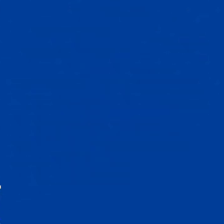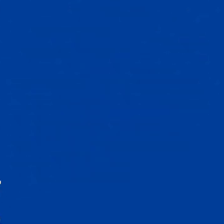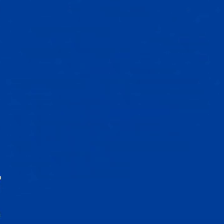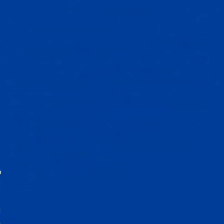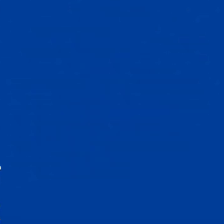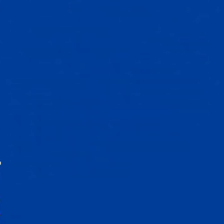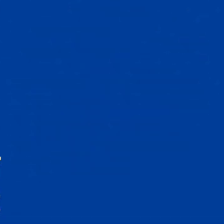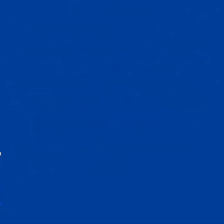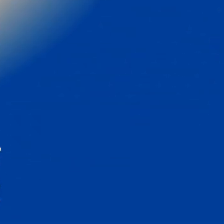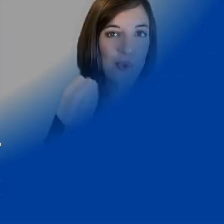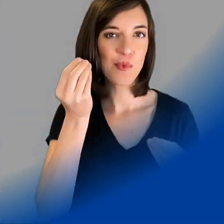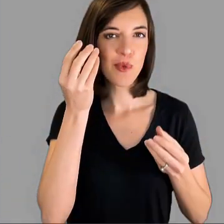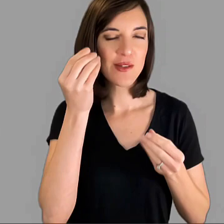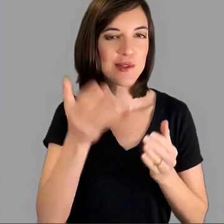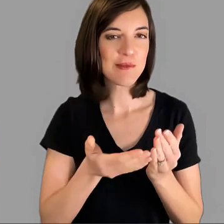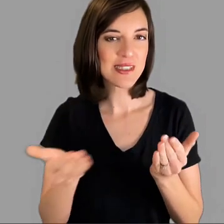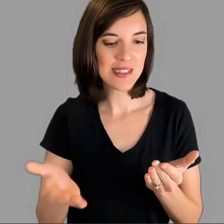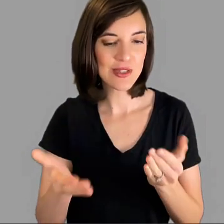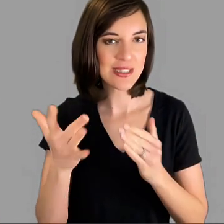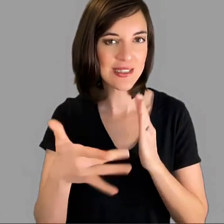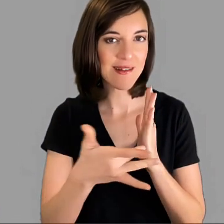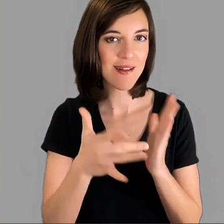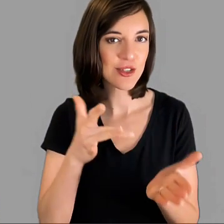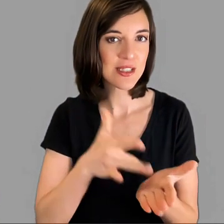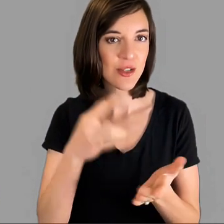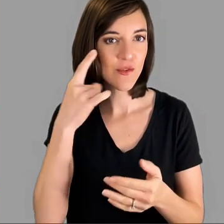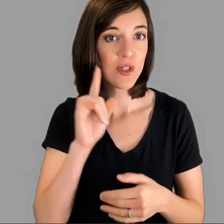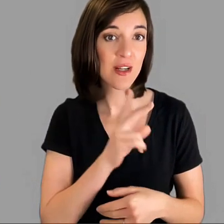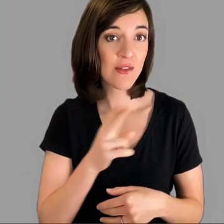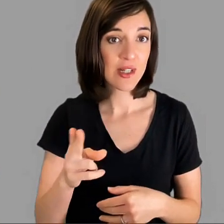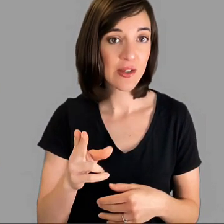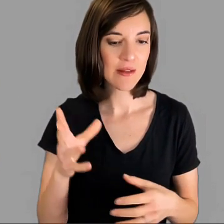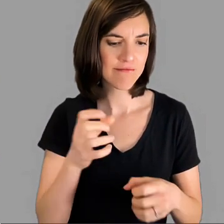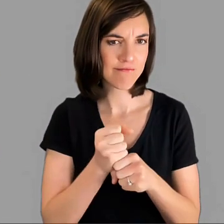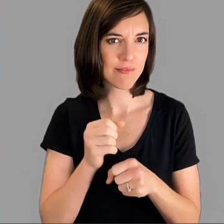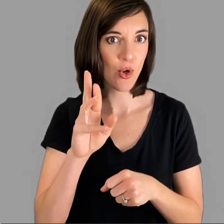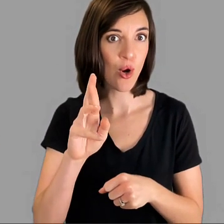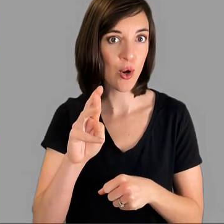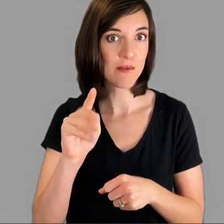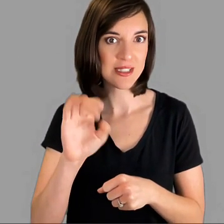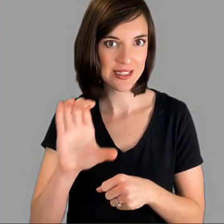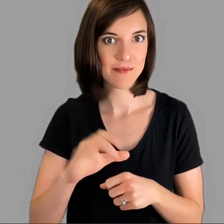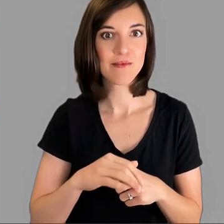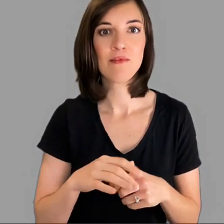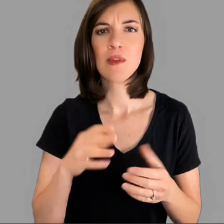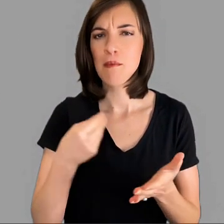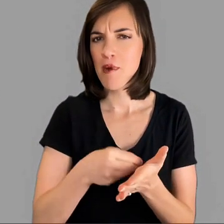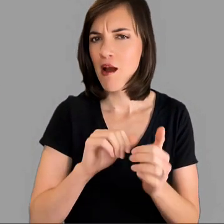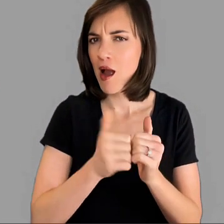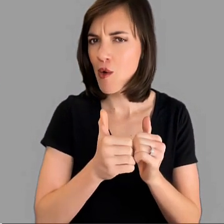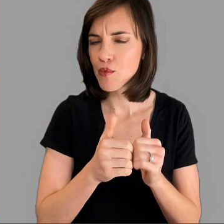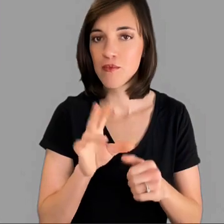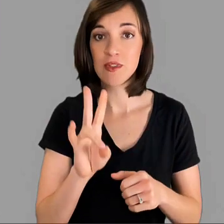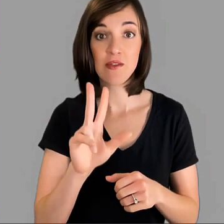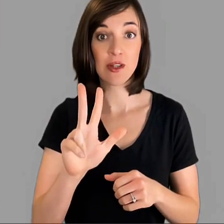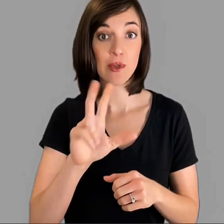The Resource Materials and Technology Center for the Deaf and Hard of Hearing (RMTC-DHH) project is 73 percent funded through a grant from the U.S. Department of Education